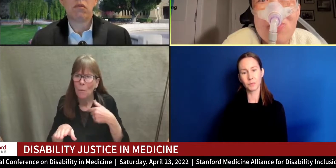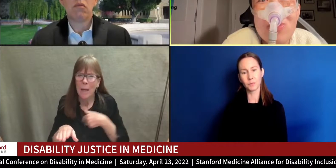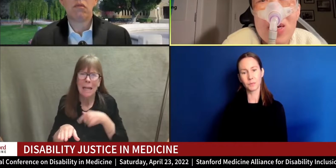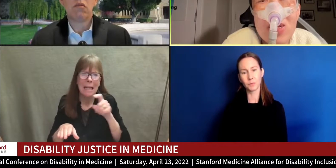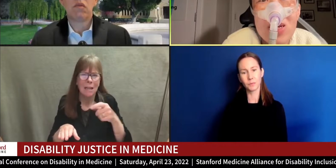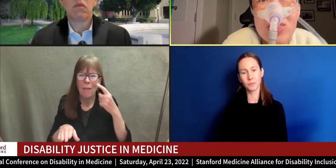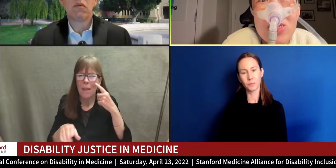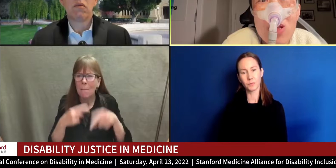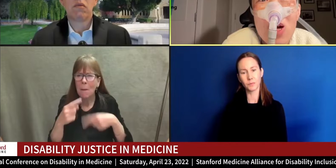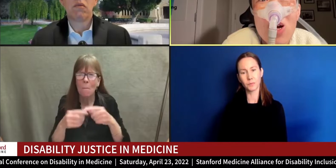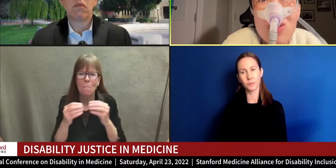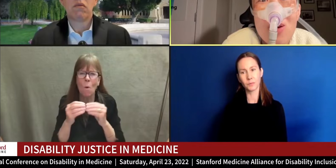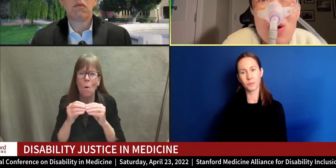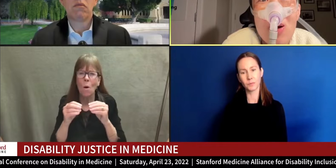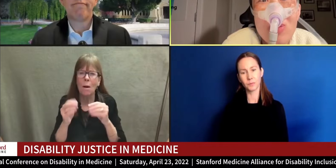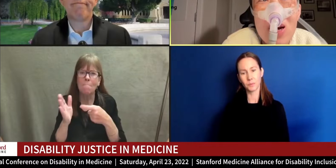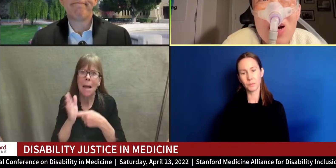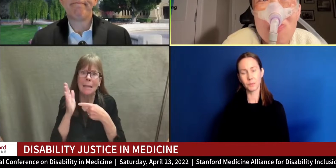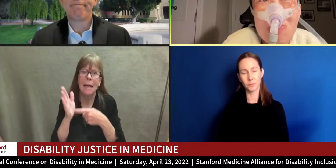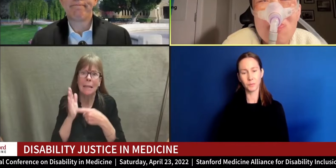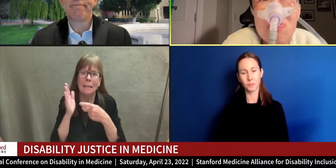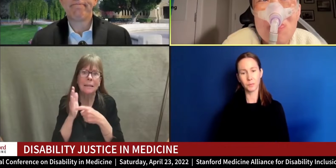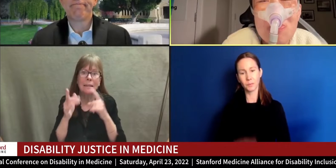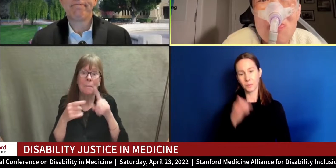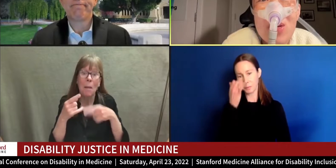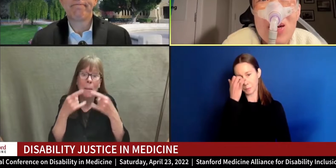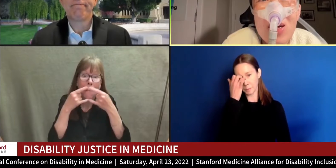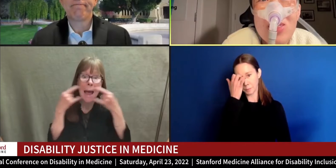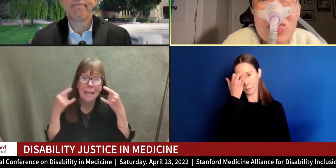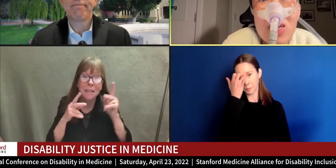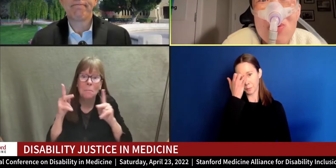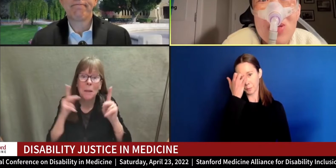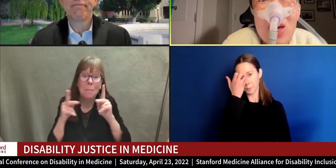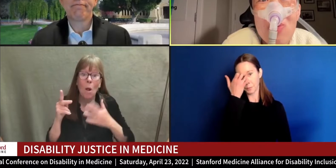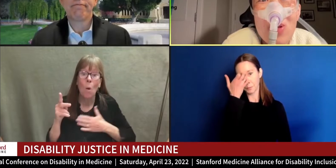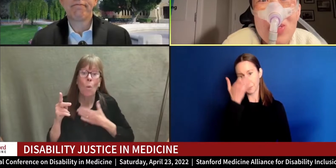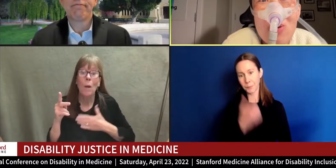I think that says a lot about systemic ableism.